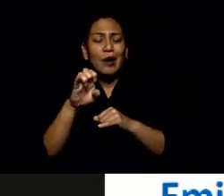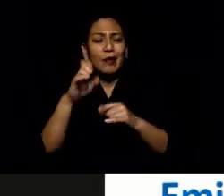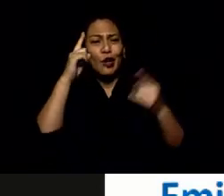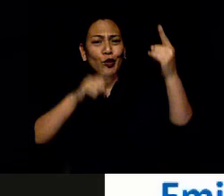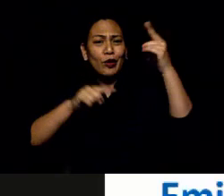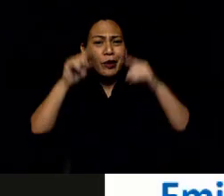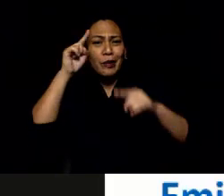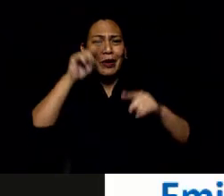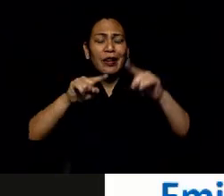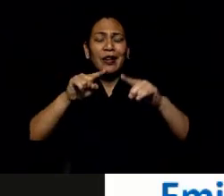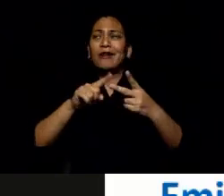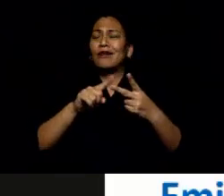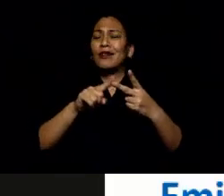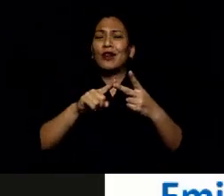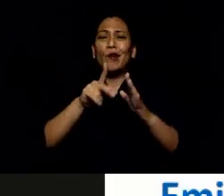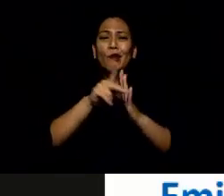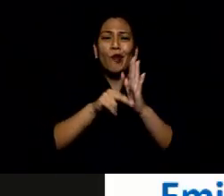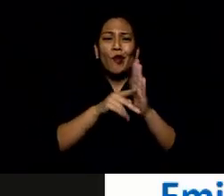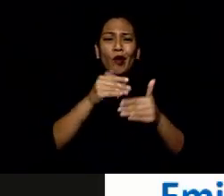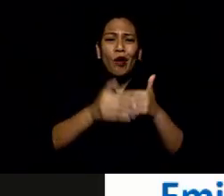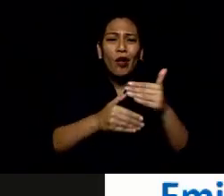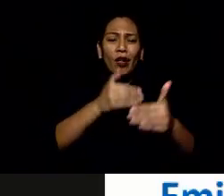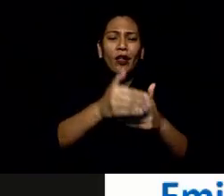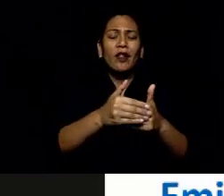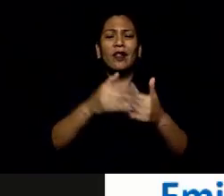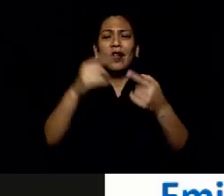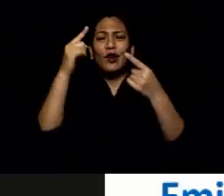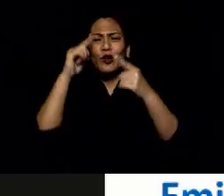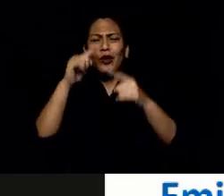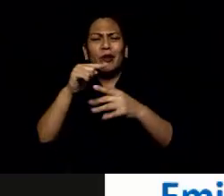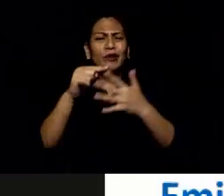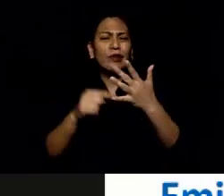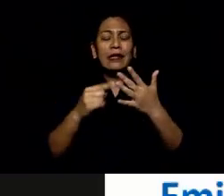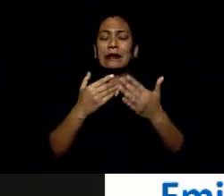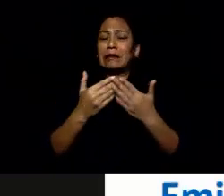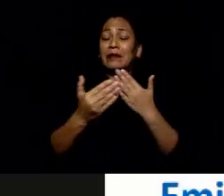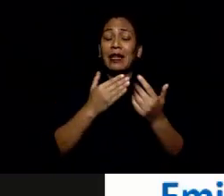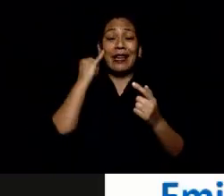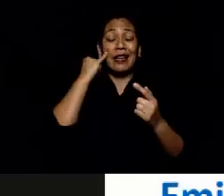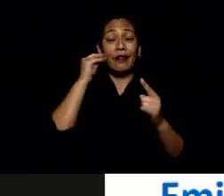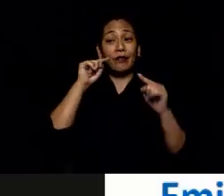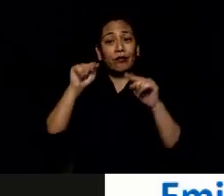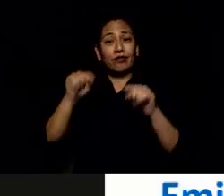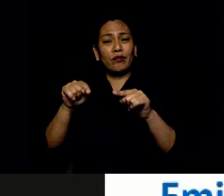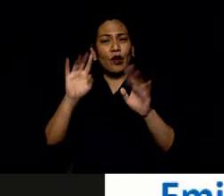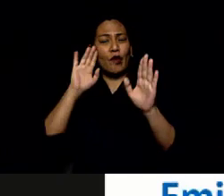protocols and agreements, if you look at, uh, GDP here, which is the size of